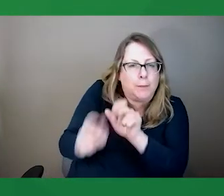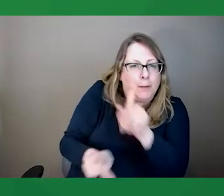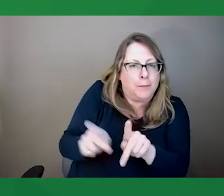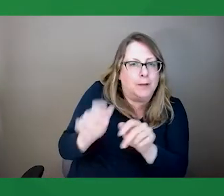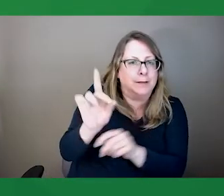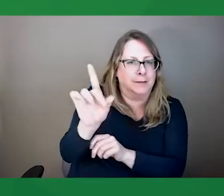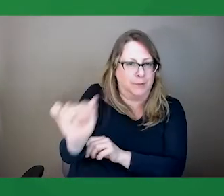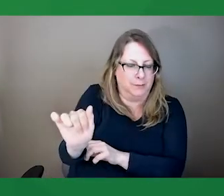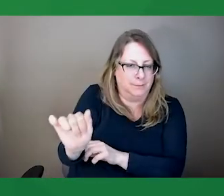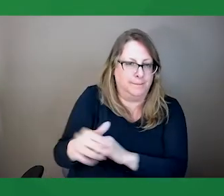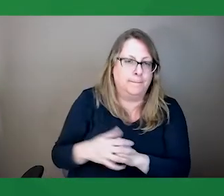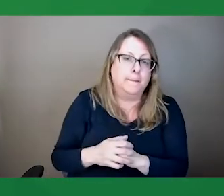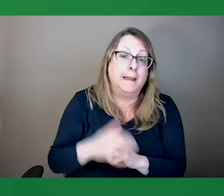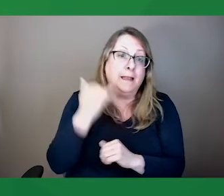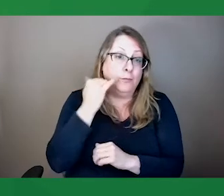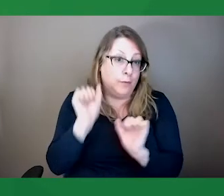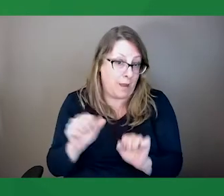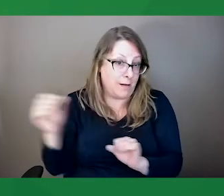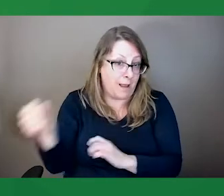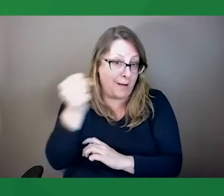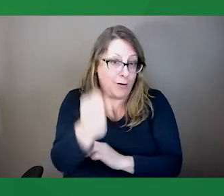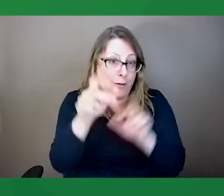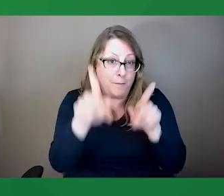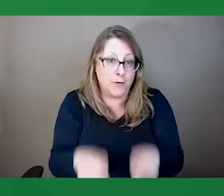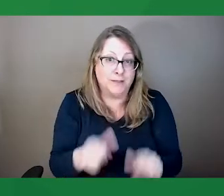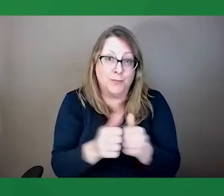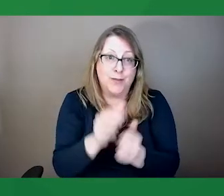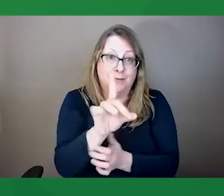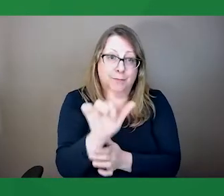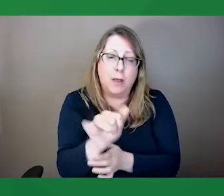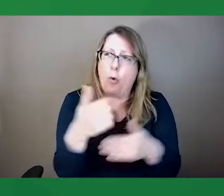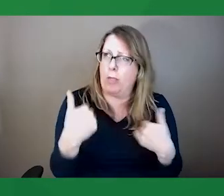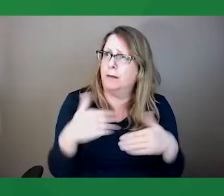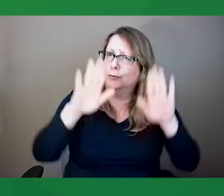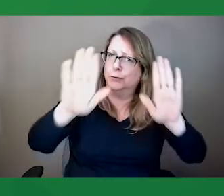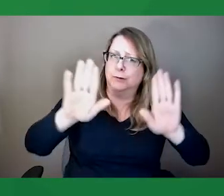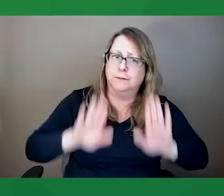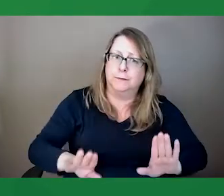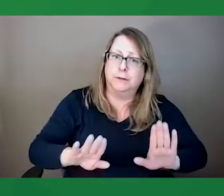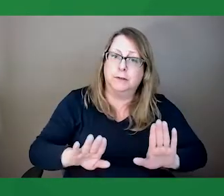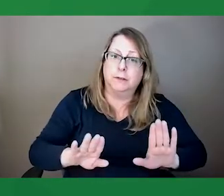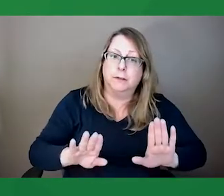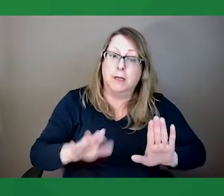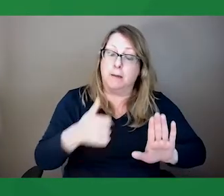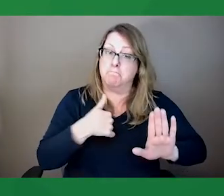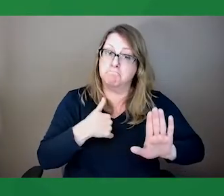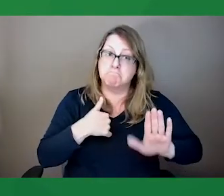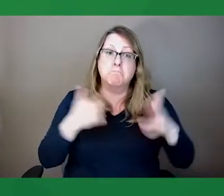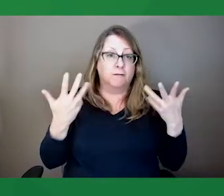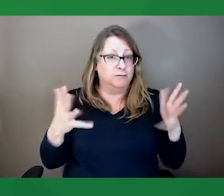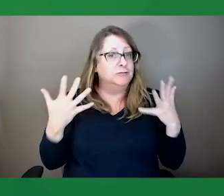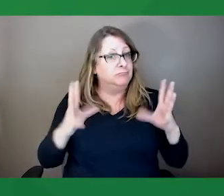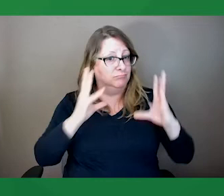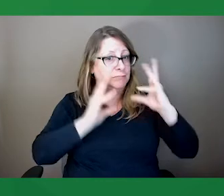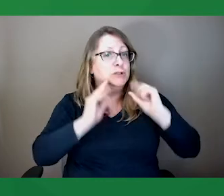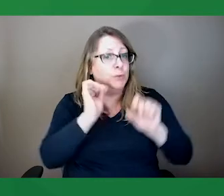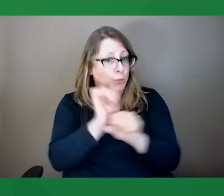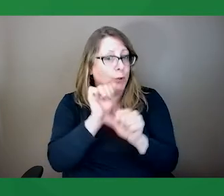Now, if you can hire people with disabilities that's going to be great. Personally, I have worked with great developers that are blind